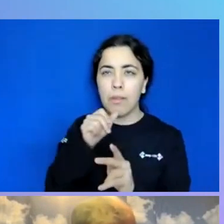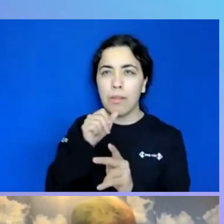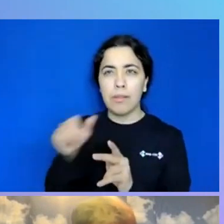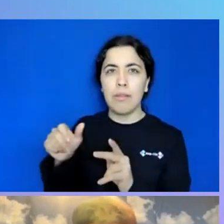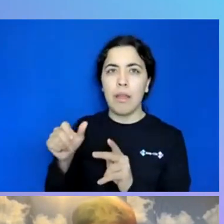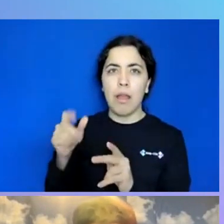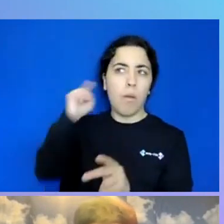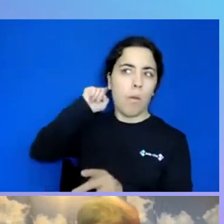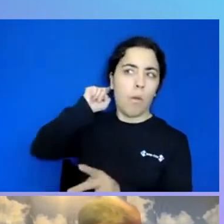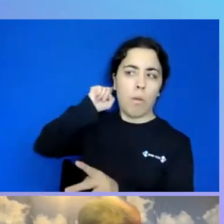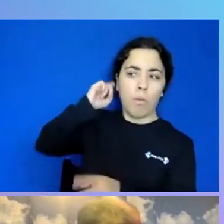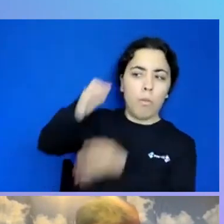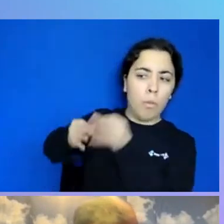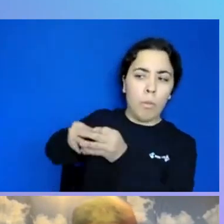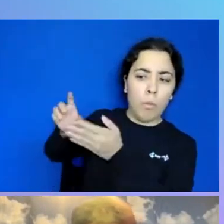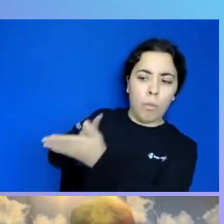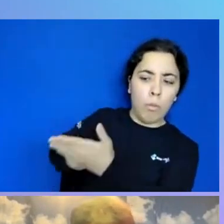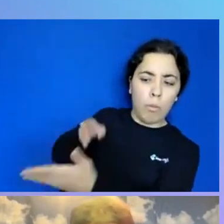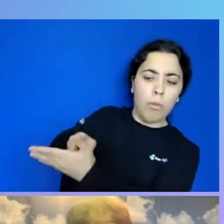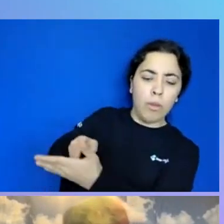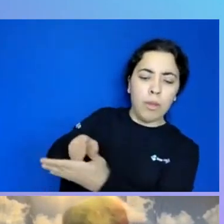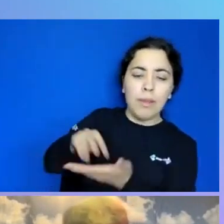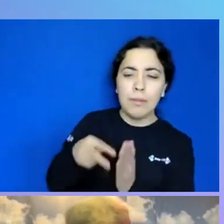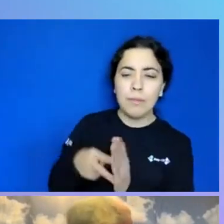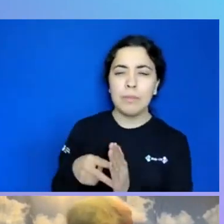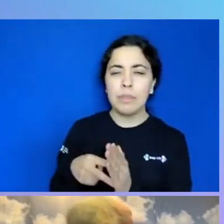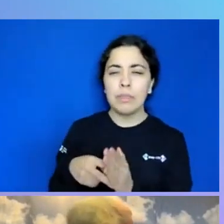unpaid speculative work and take